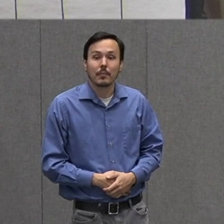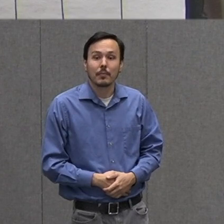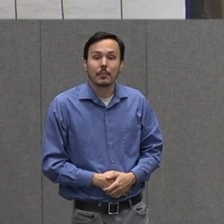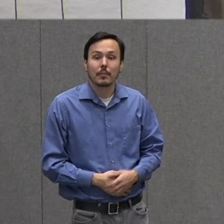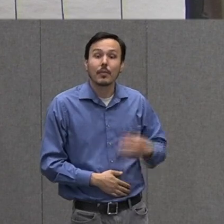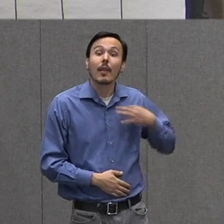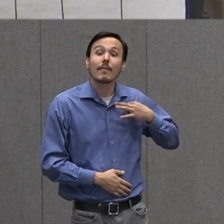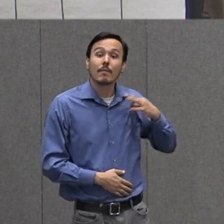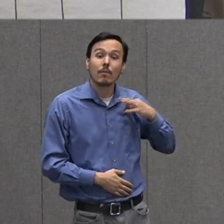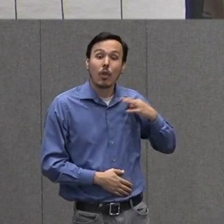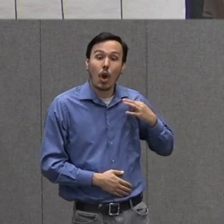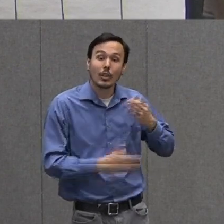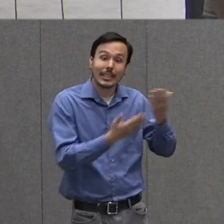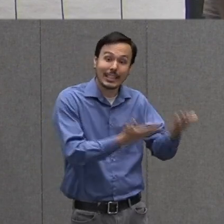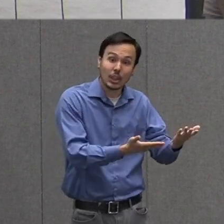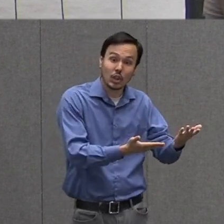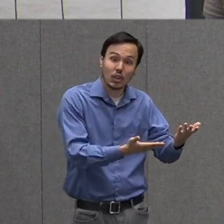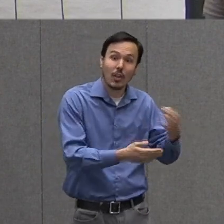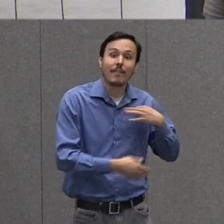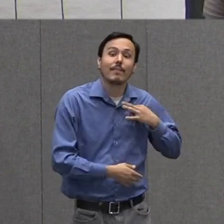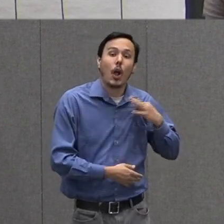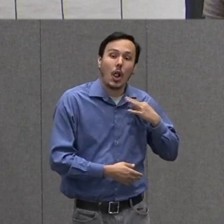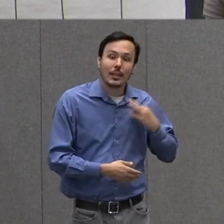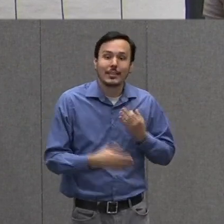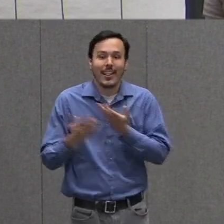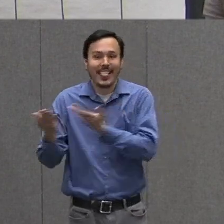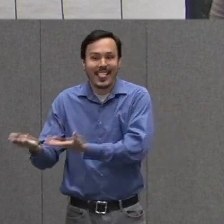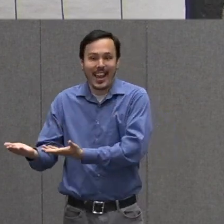Volunteers here, volunteers there.